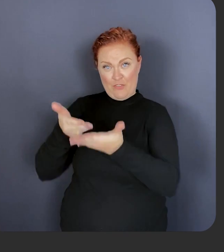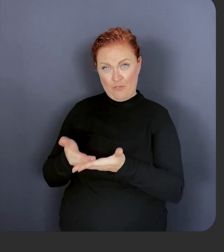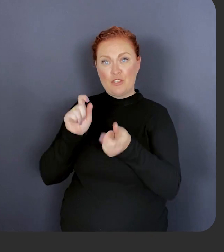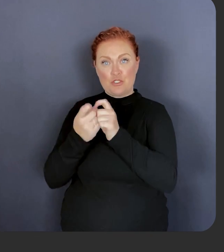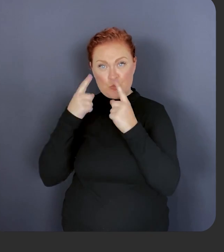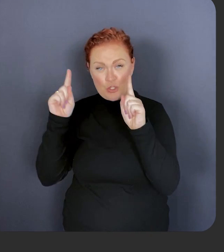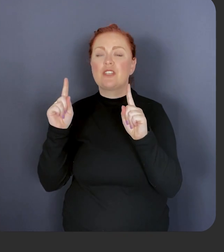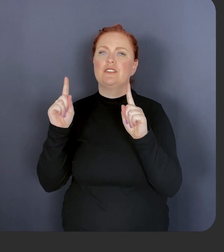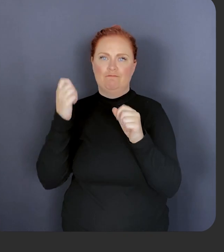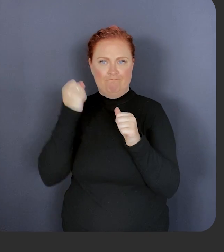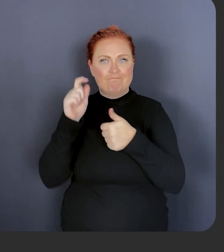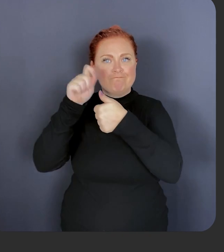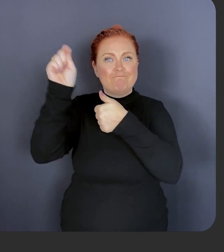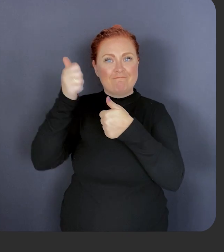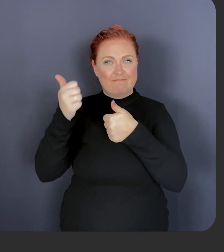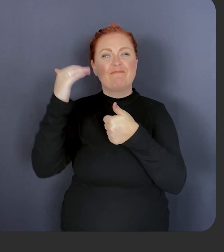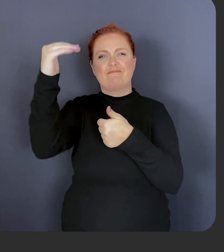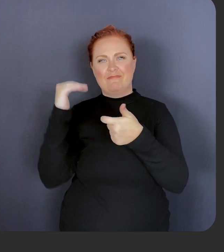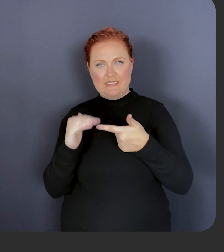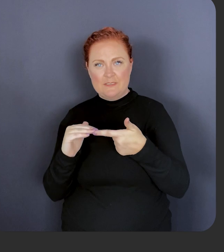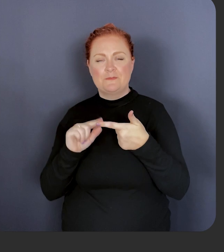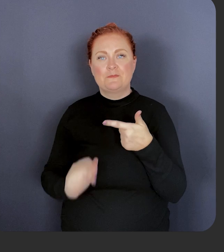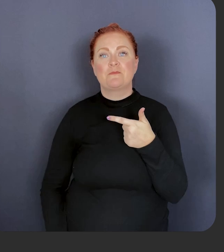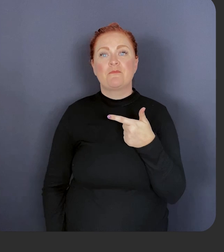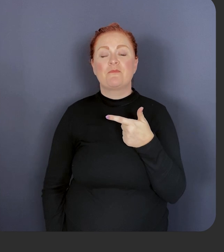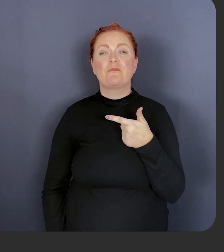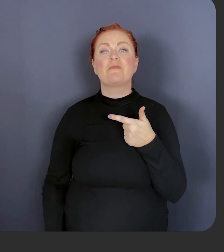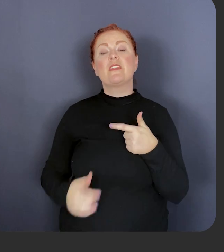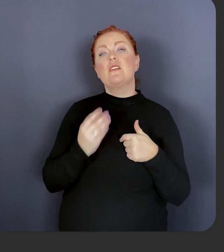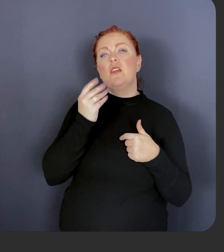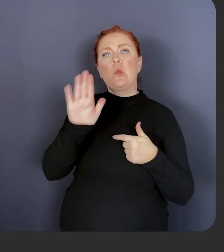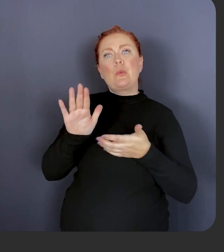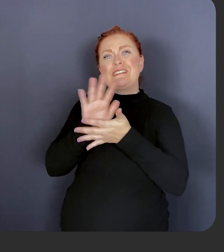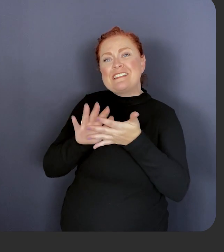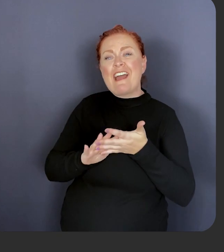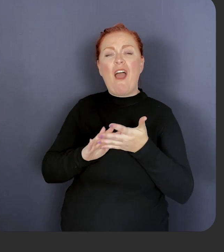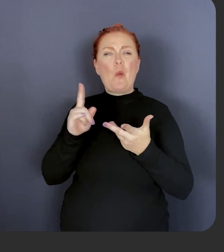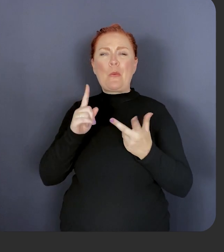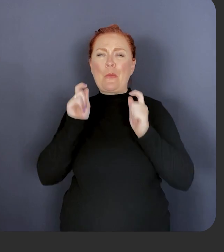and we're one step closer. So let's keep going. Your design might seem cool, but it's not cool